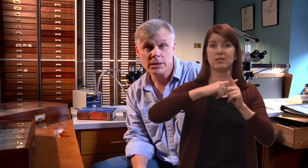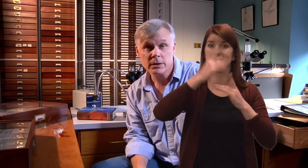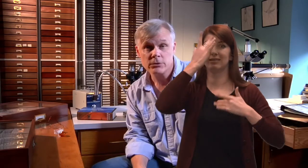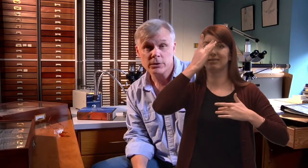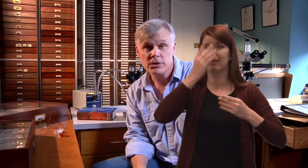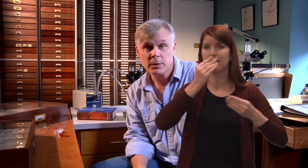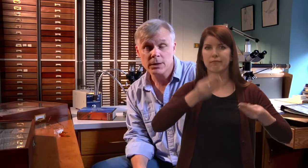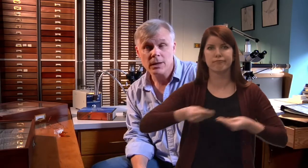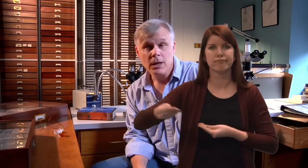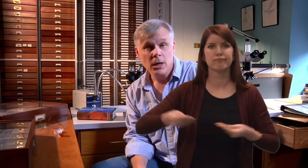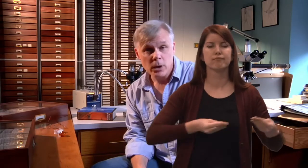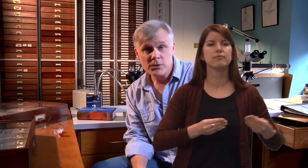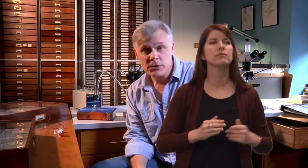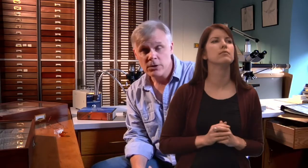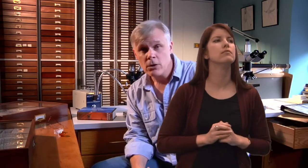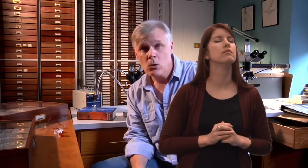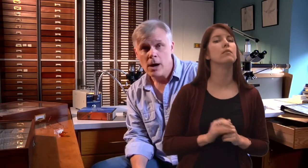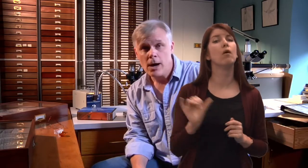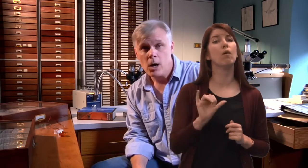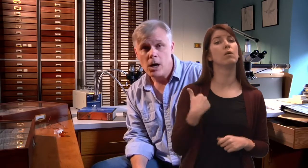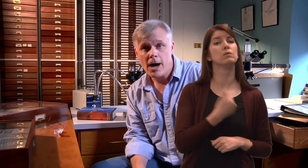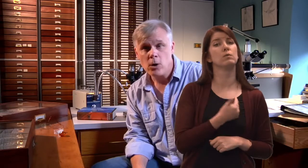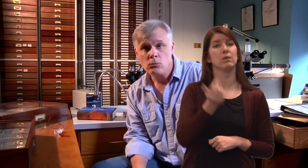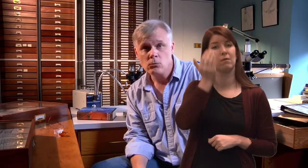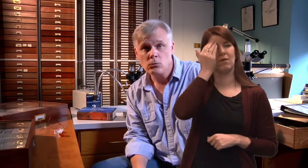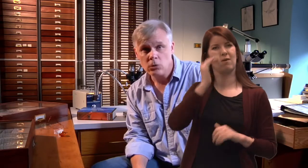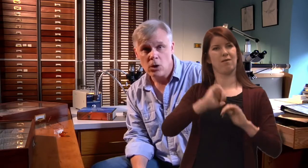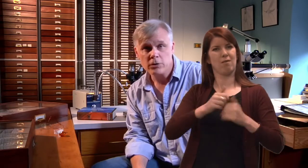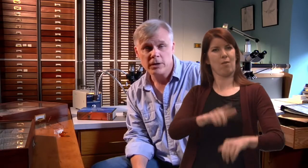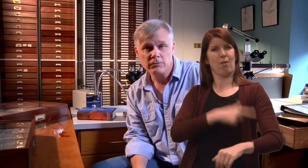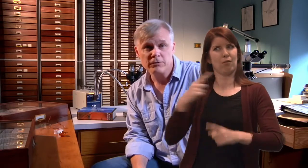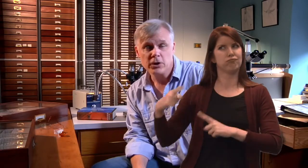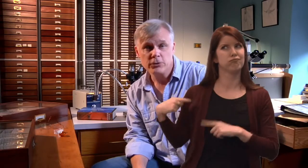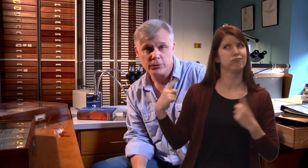that they transmit, and we also know how long they've lived on earth.